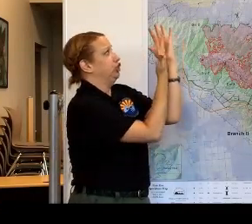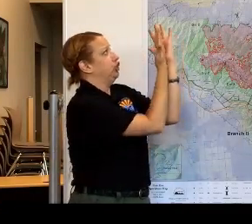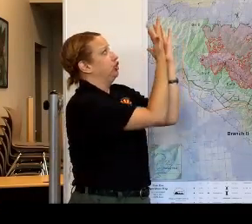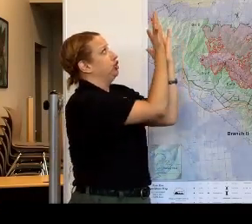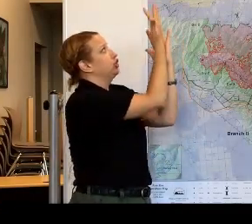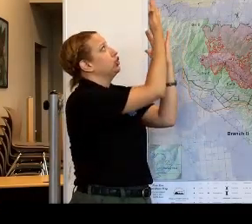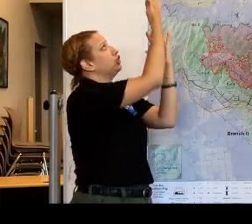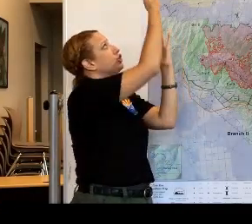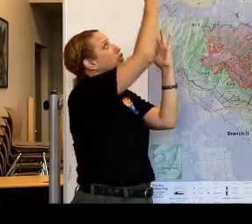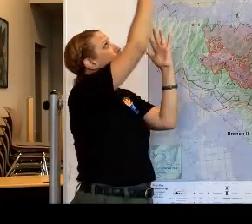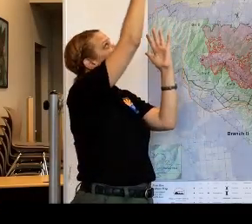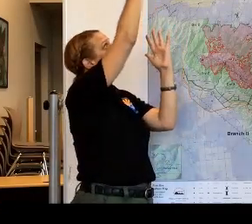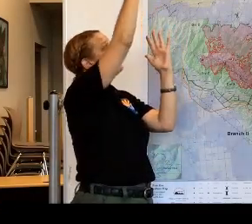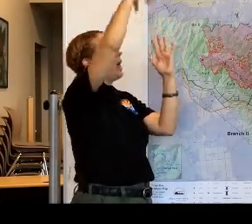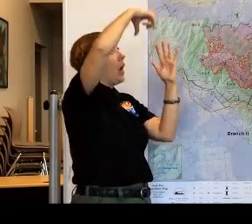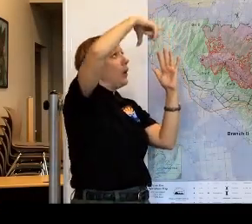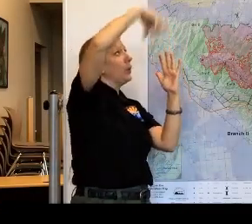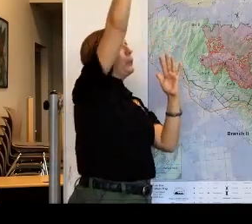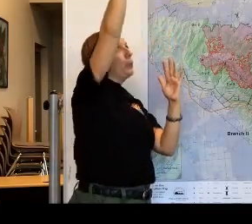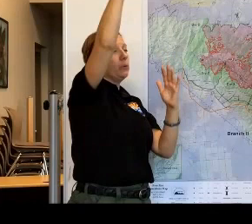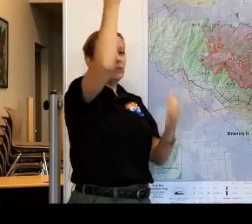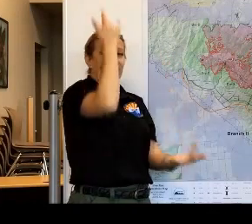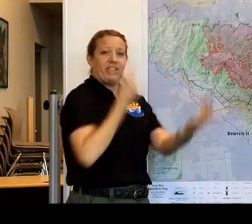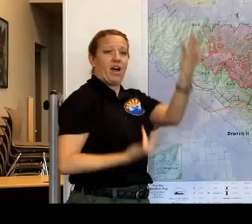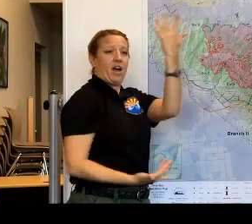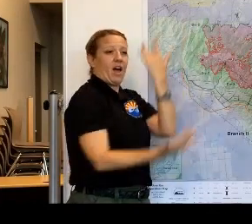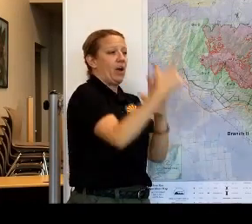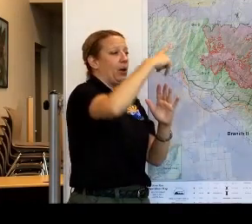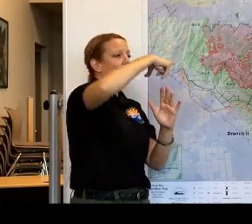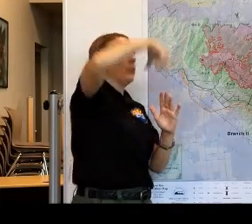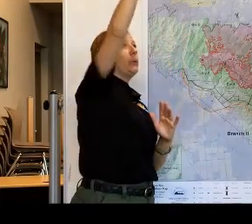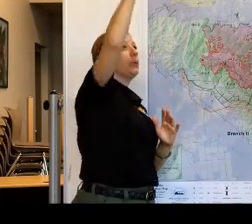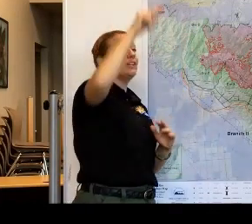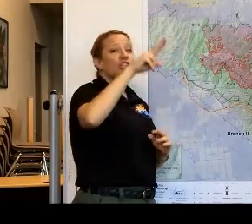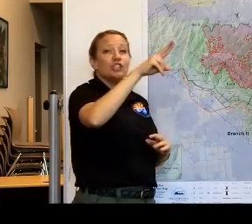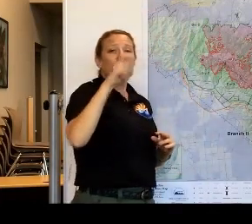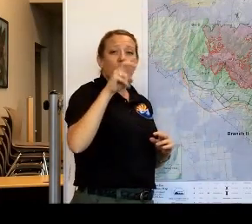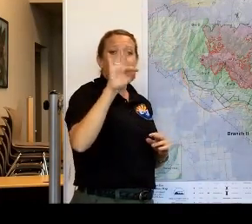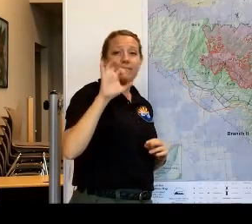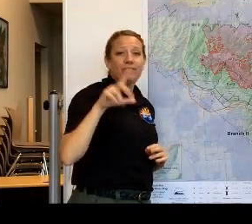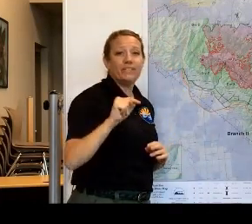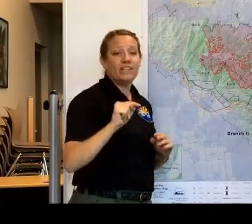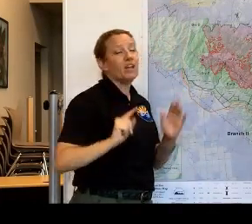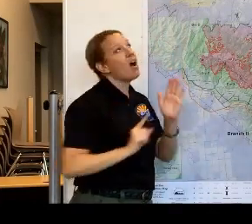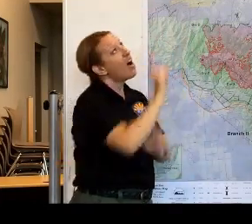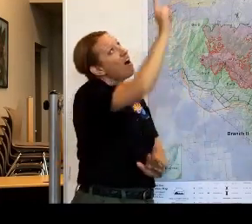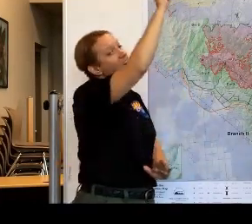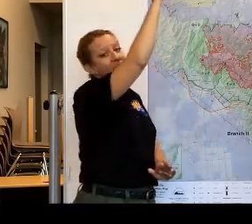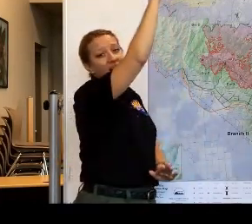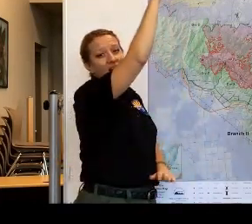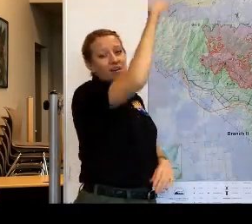flame lengths of 200 or 300 feet sometimes and so you can you can get